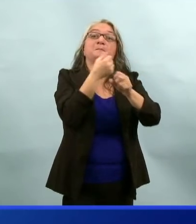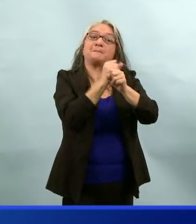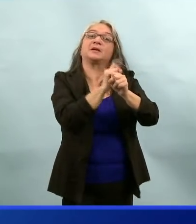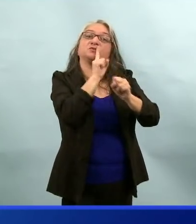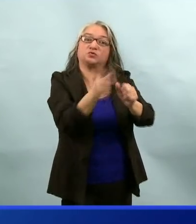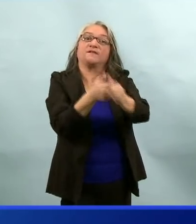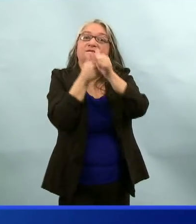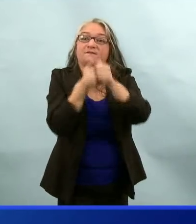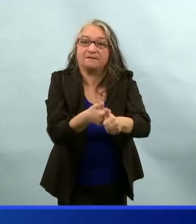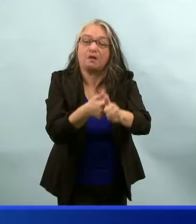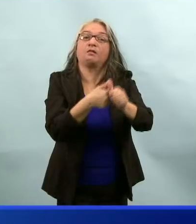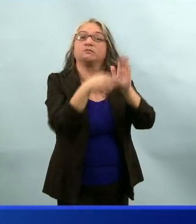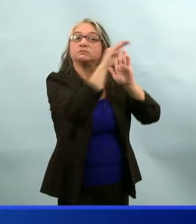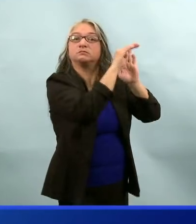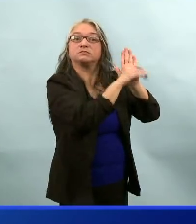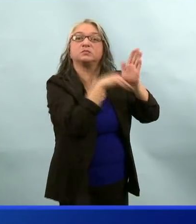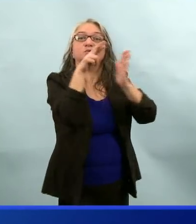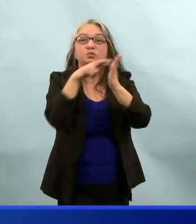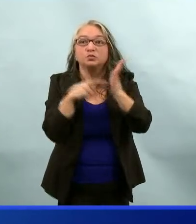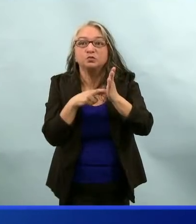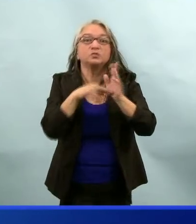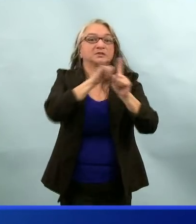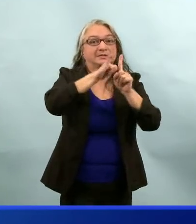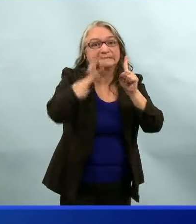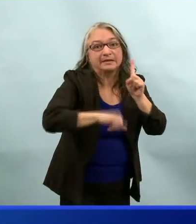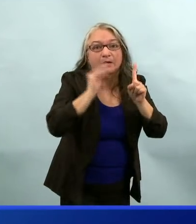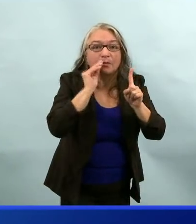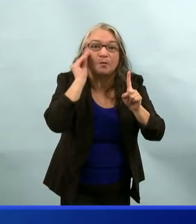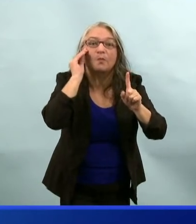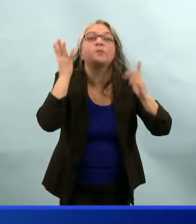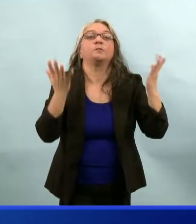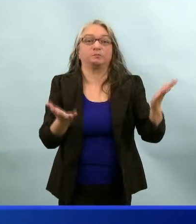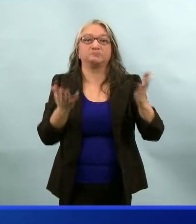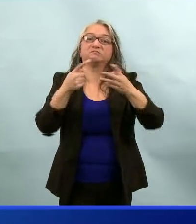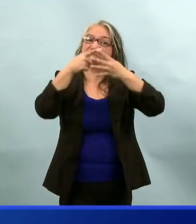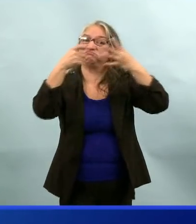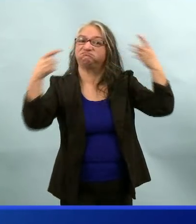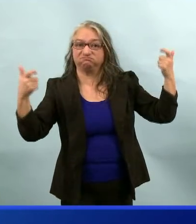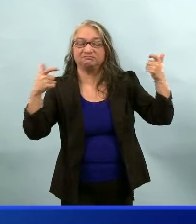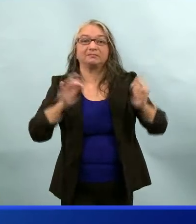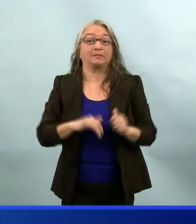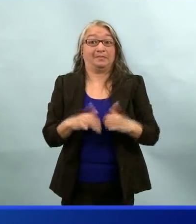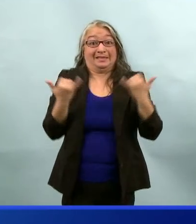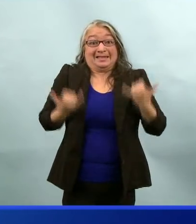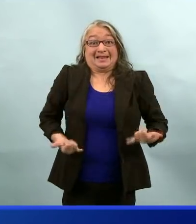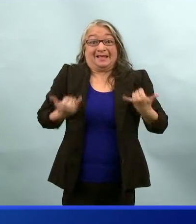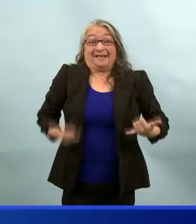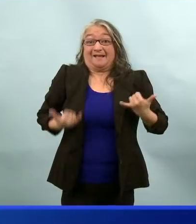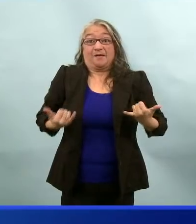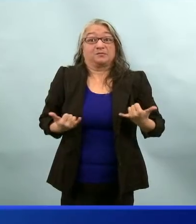self-isolation so at this point there's no risk to the general public in relation to this case